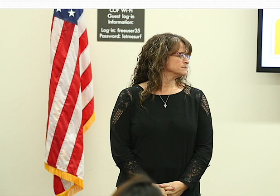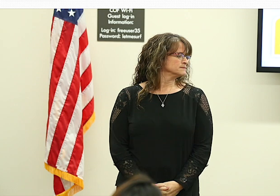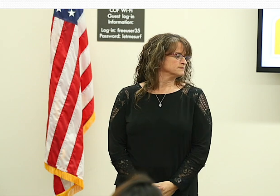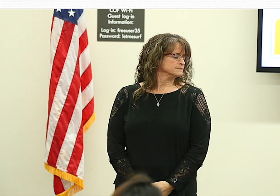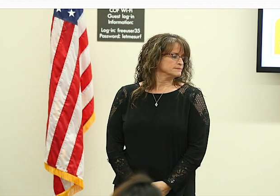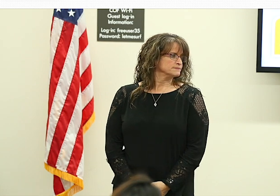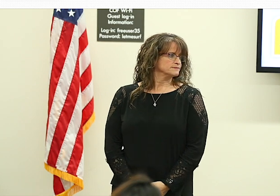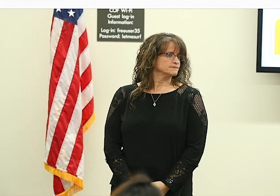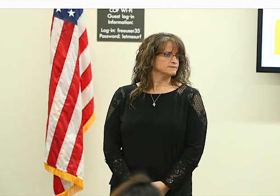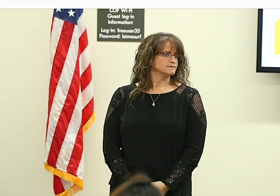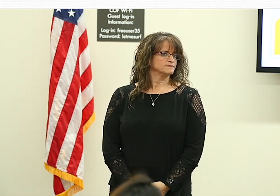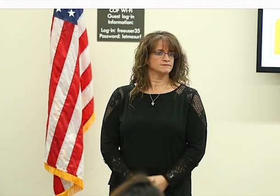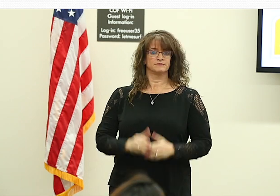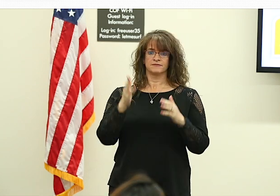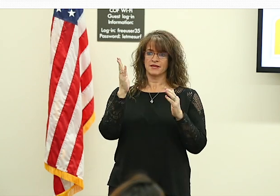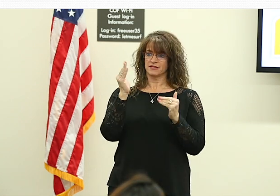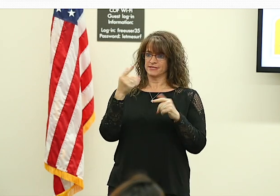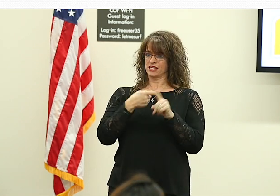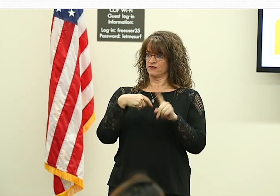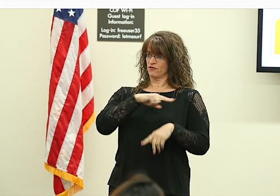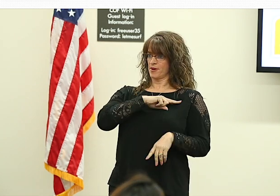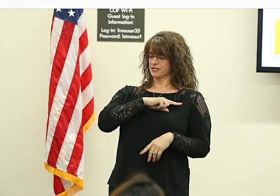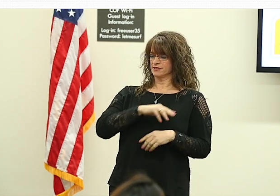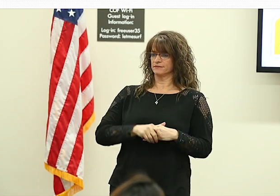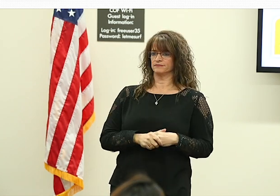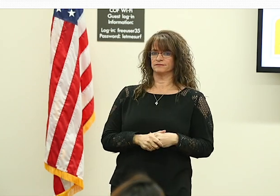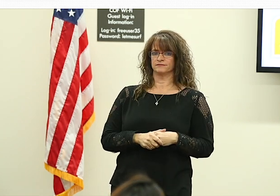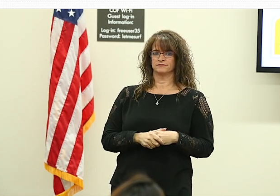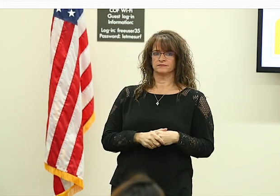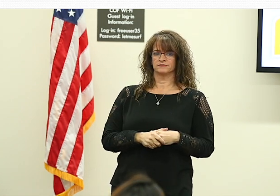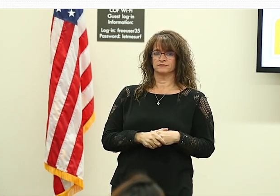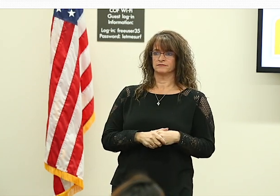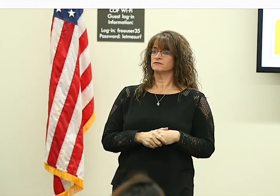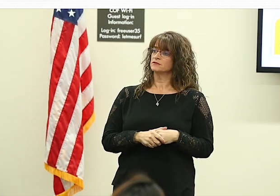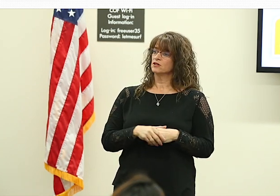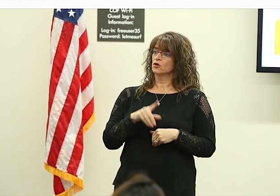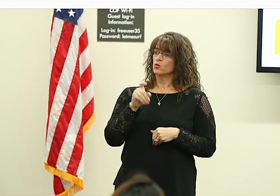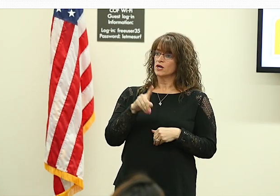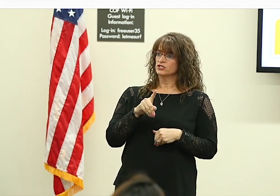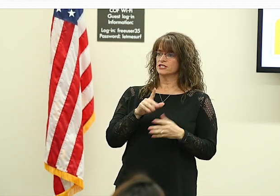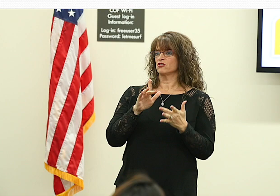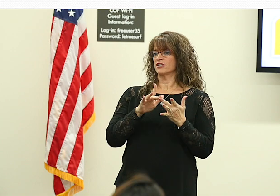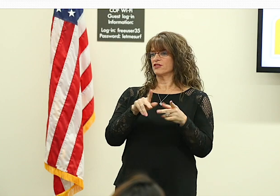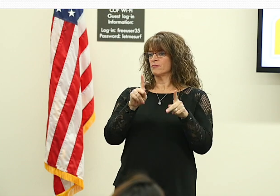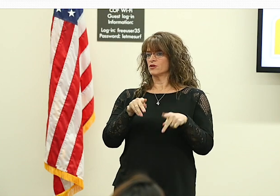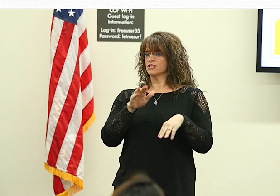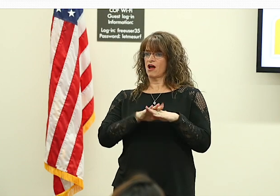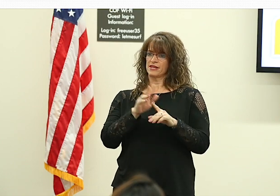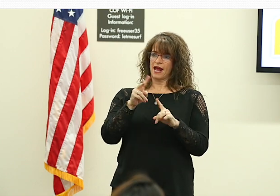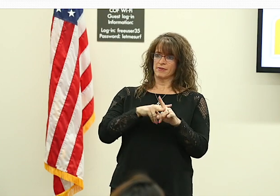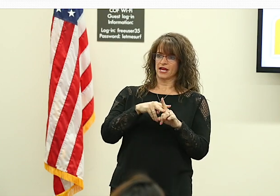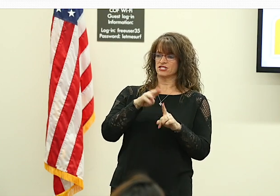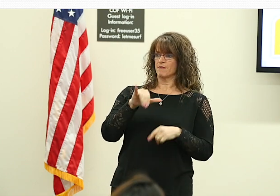Some expectations we have. For questions, contact the person listed on the application by phone or by making an appointment.